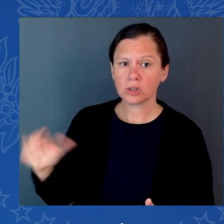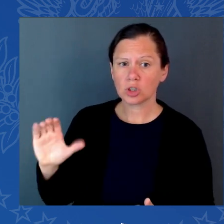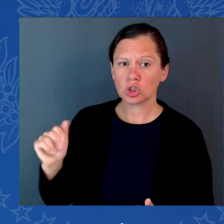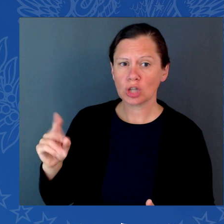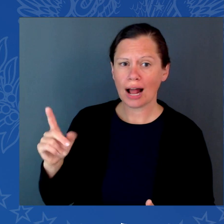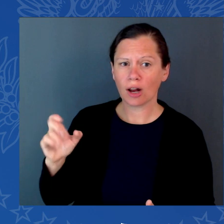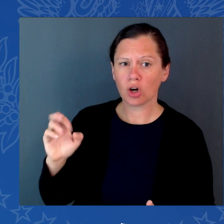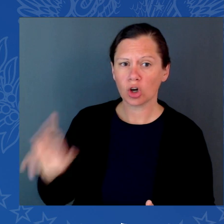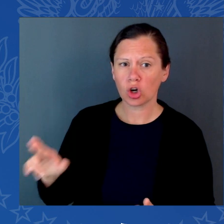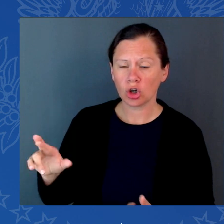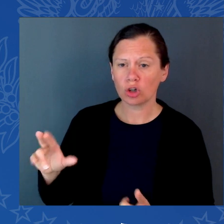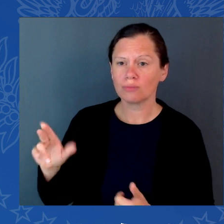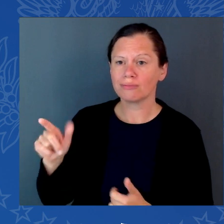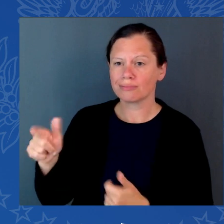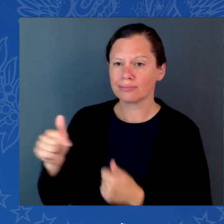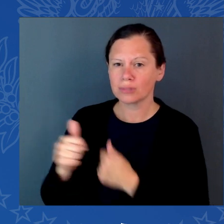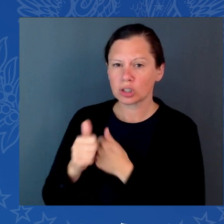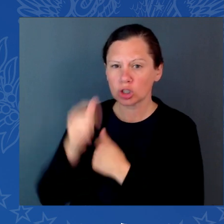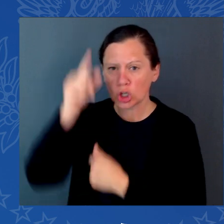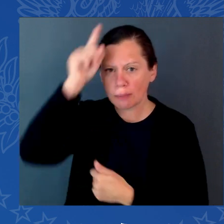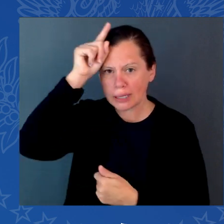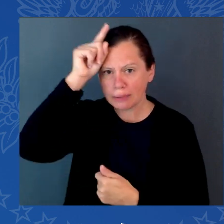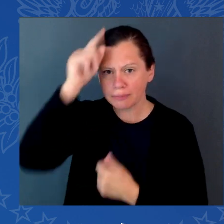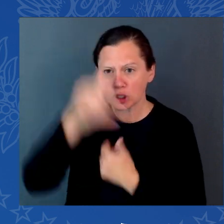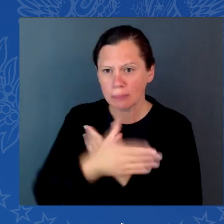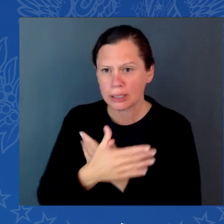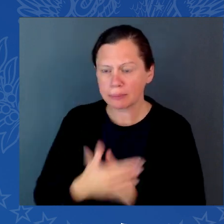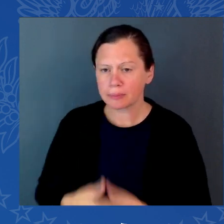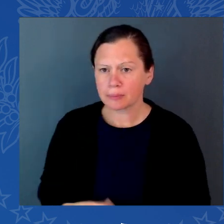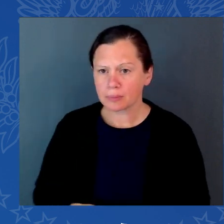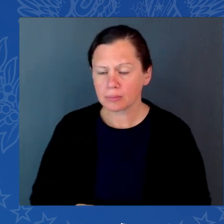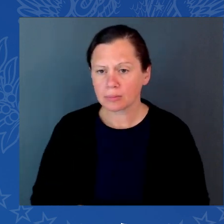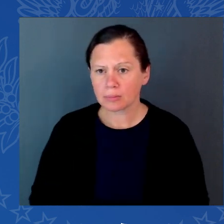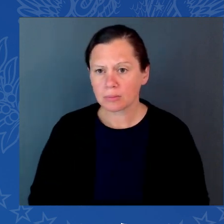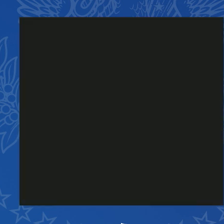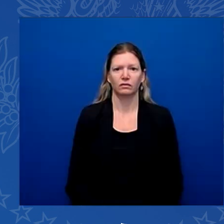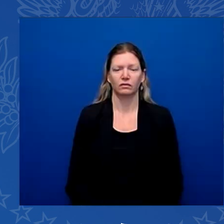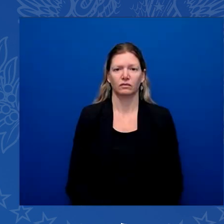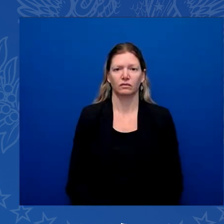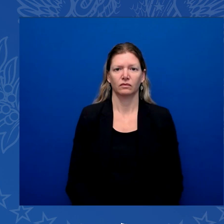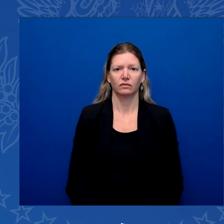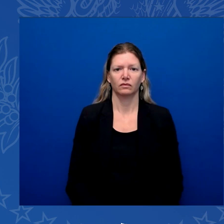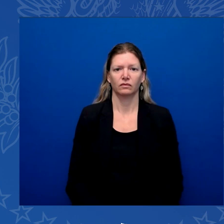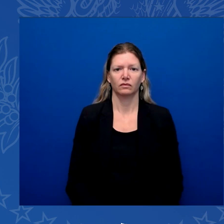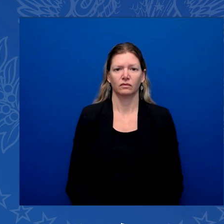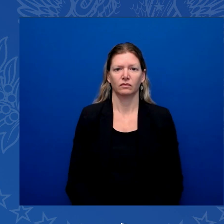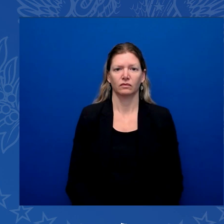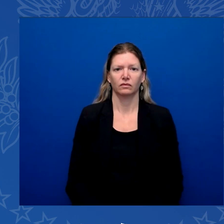Chancellor Scholz: Thank you. And especially thank you, Narendra and Joe, for convening this event here.